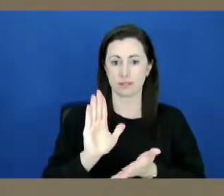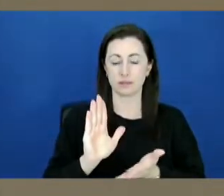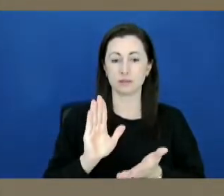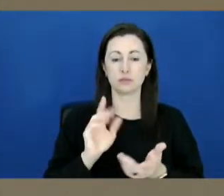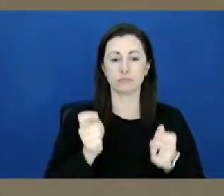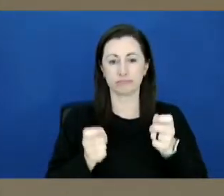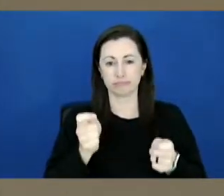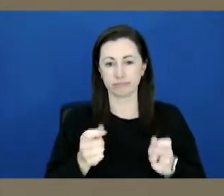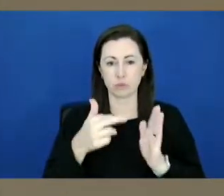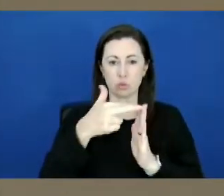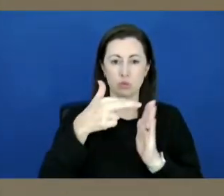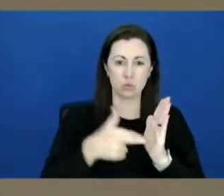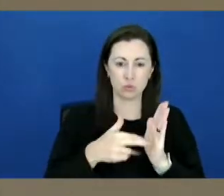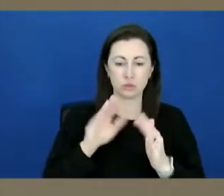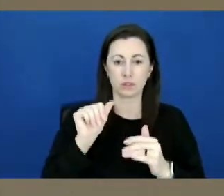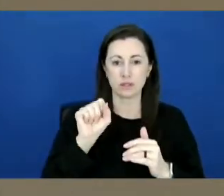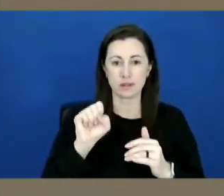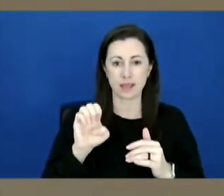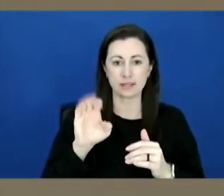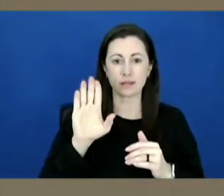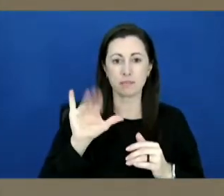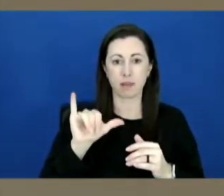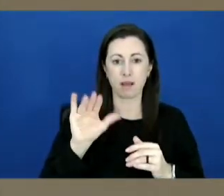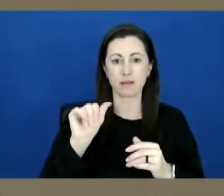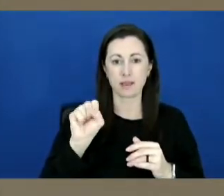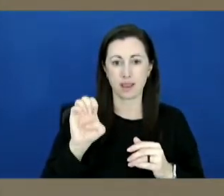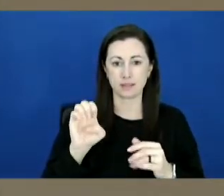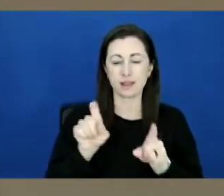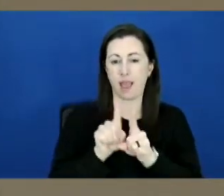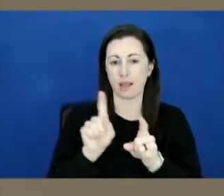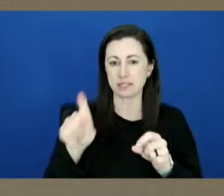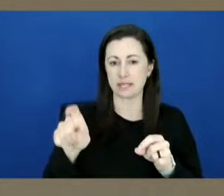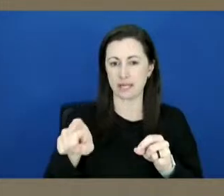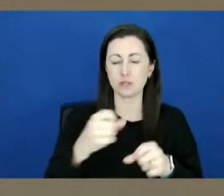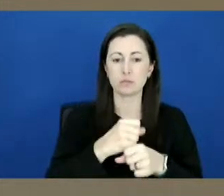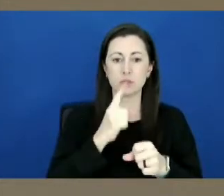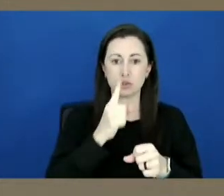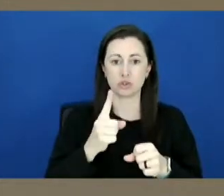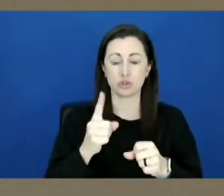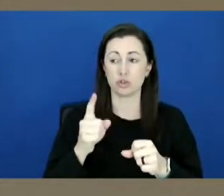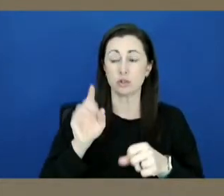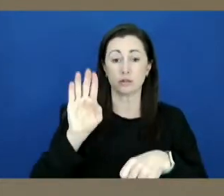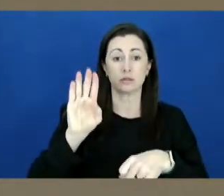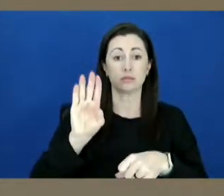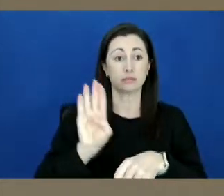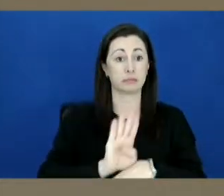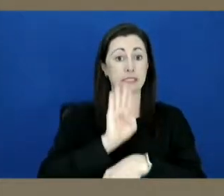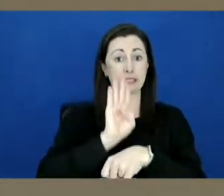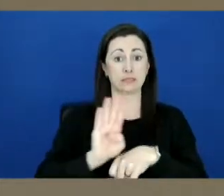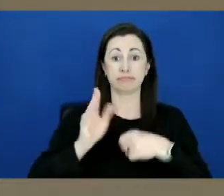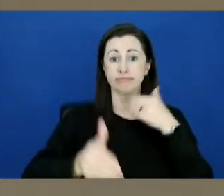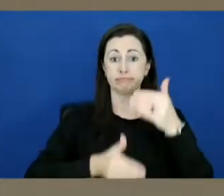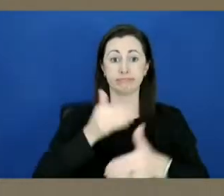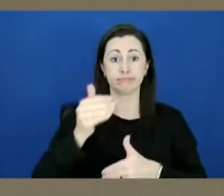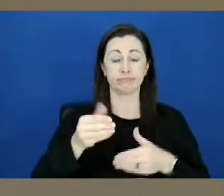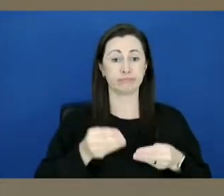MINUTES. THE BOARD RESERVES THE RIGHT TO